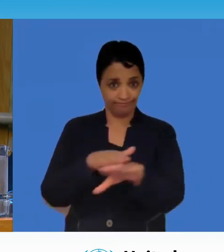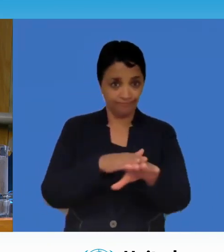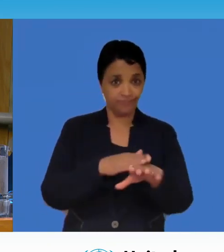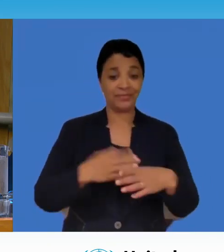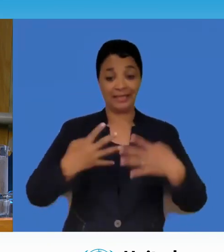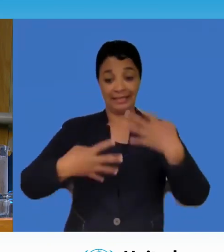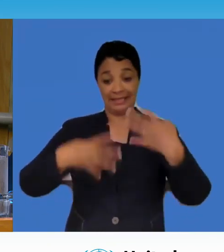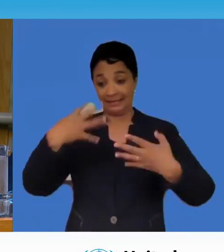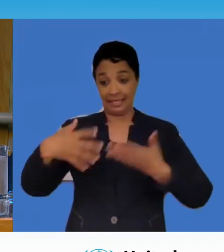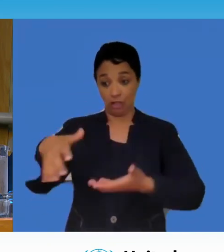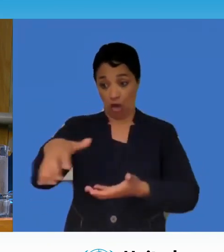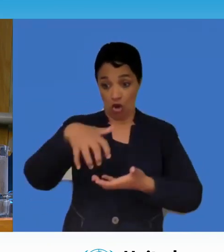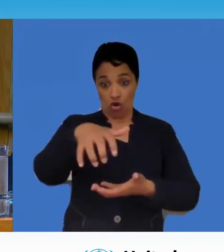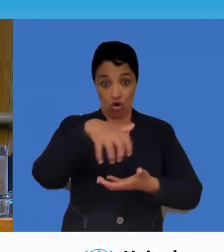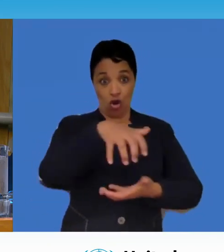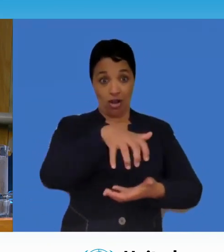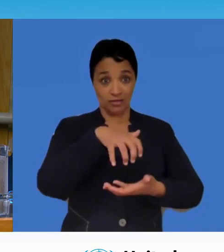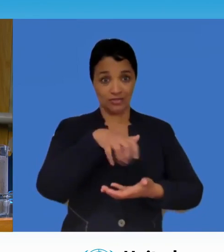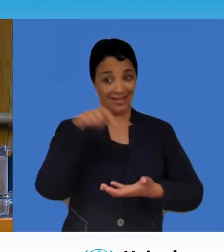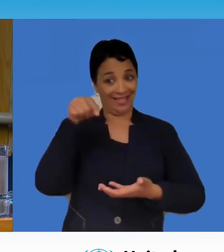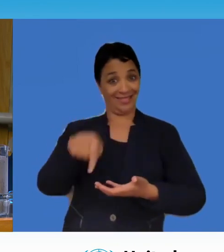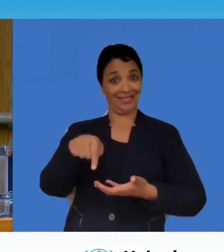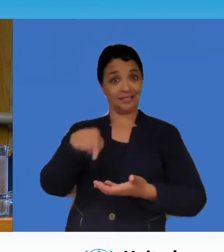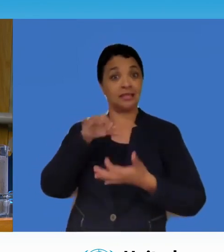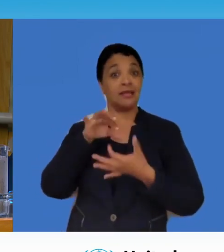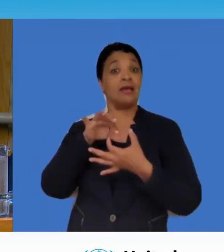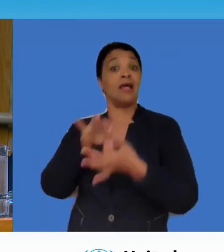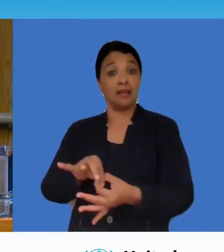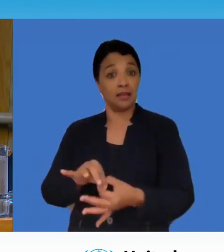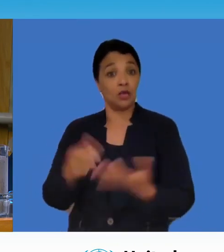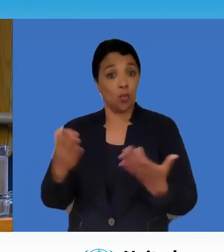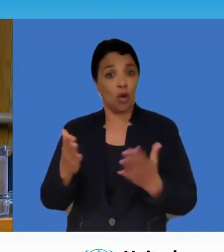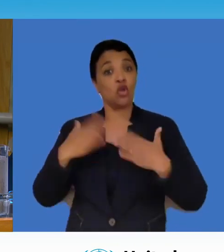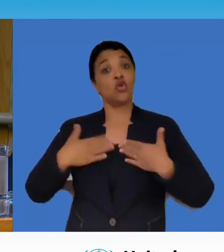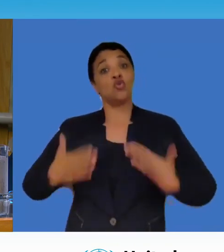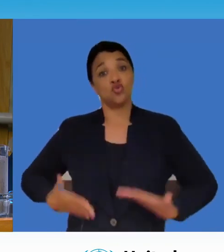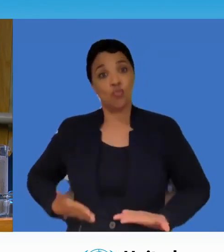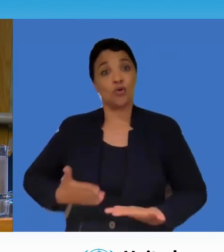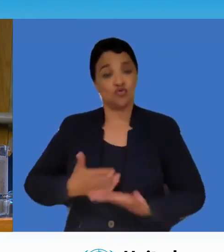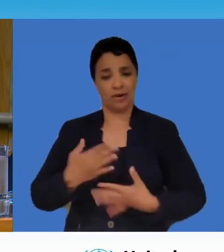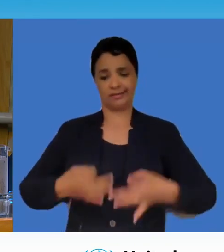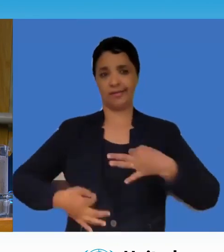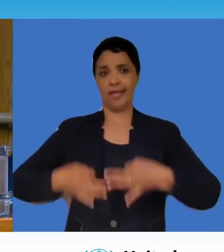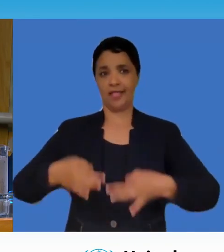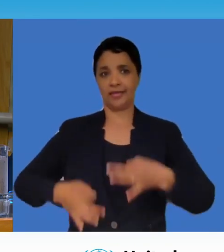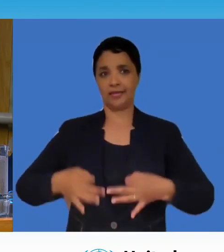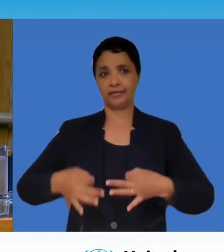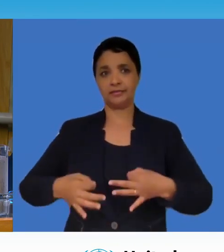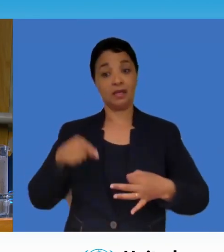uh that the process of data collection itself should be based on human rights uh principles